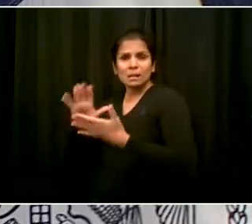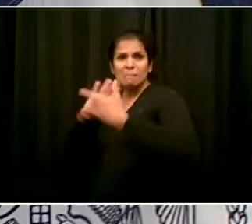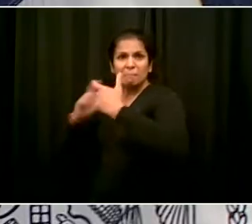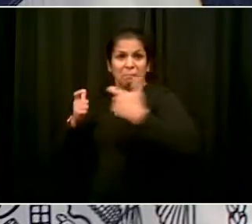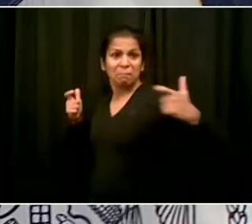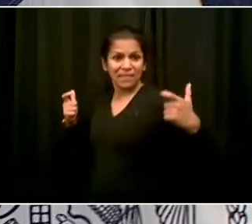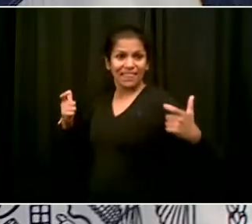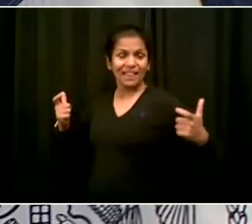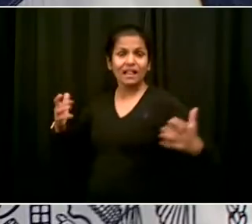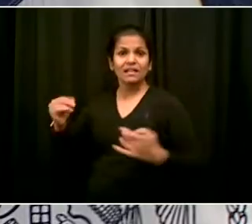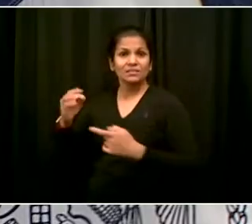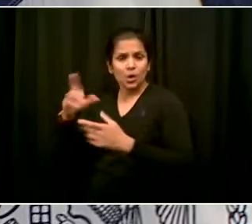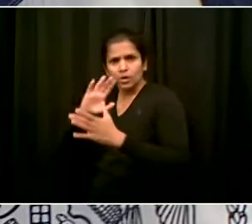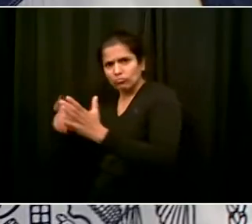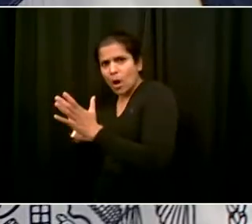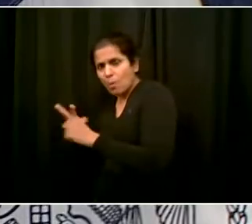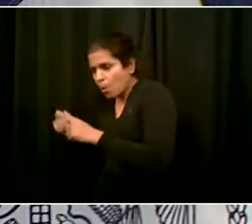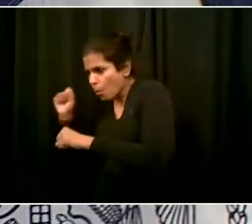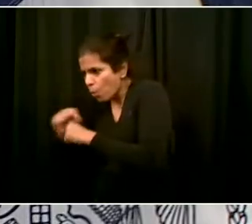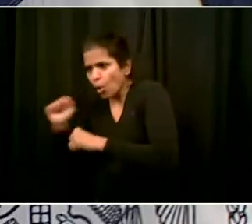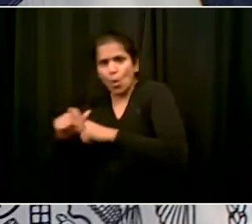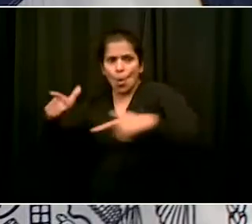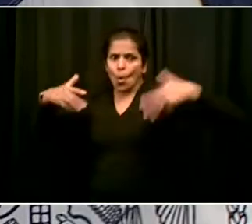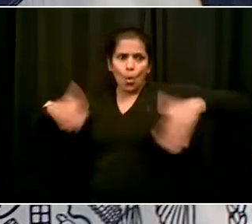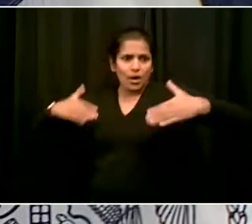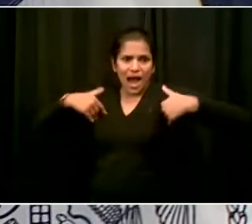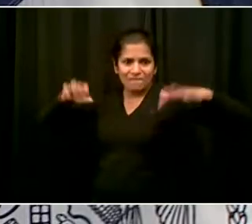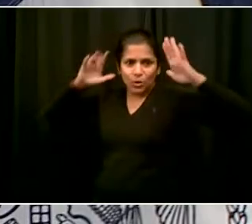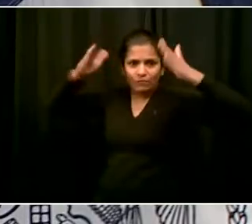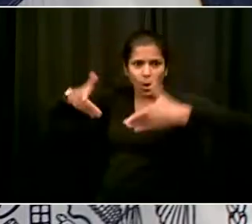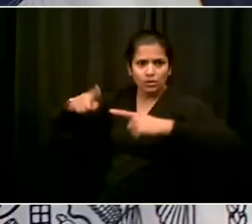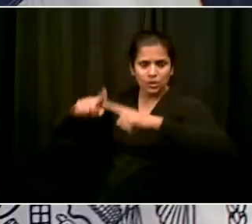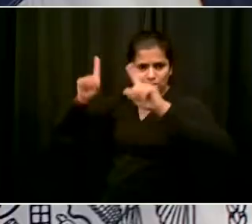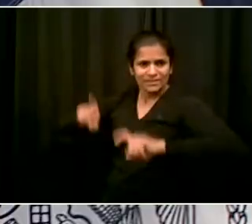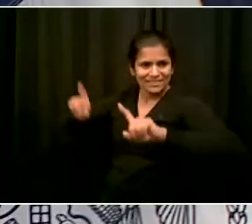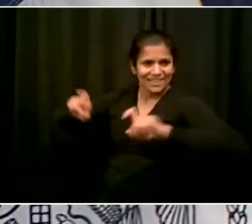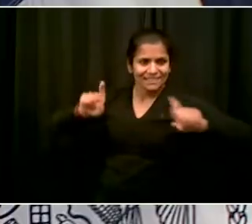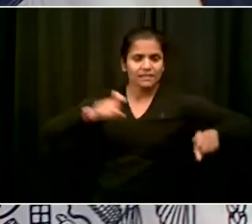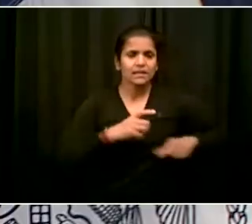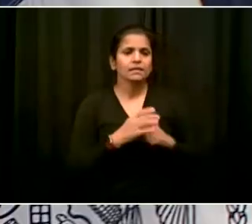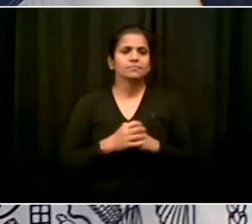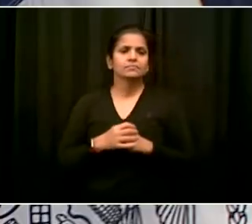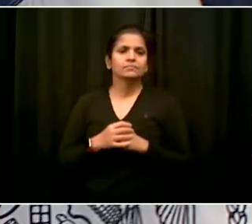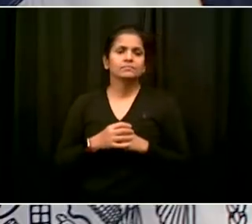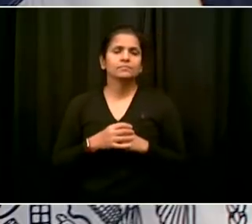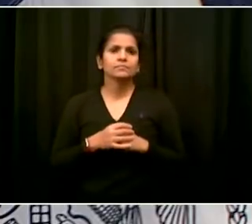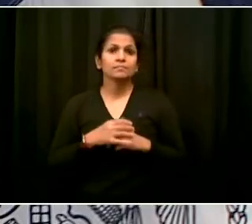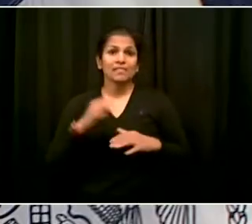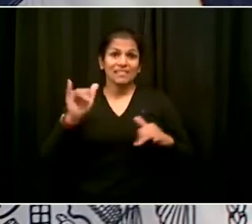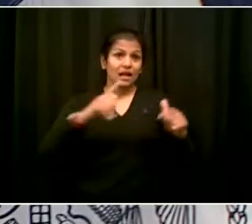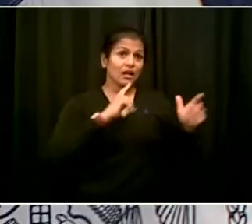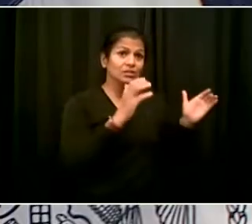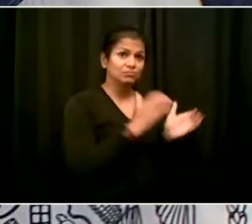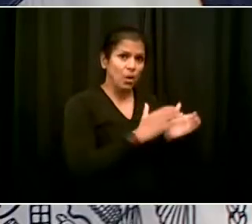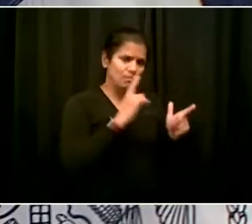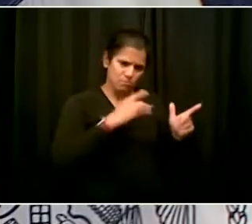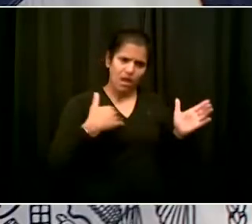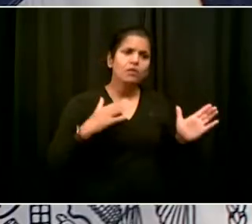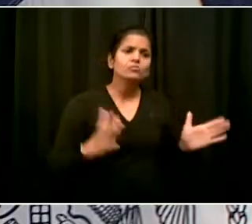IN THEIR FACILITIES. BUT THE SCALELE OF SCHOOLS BEING BIGGER IS WHERE WE PUT THE FOCUS.